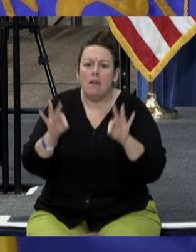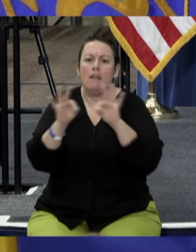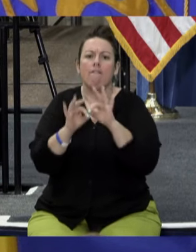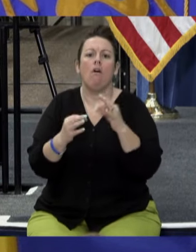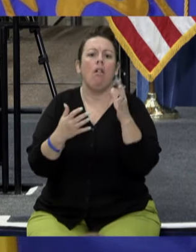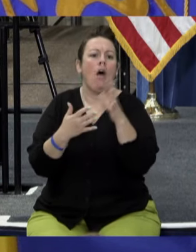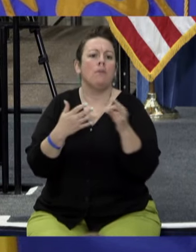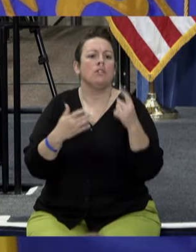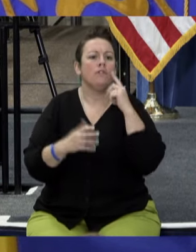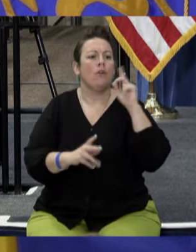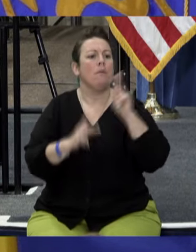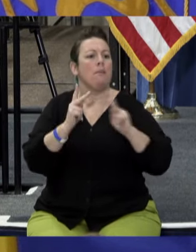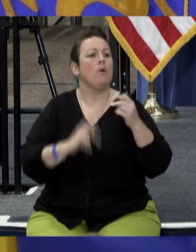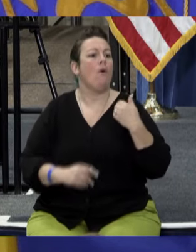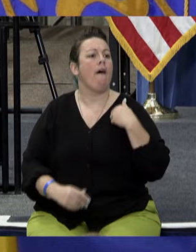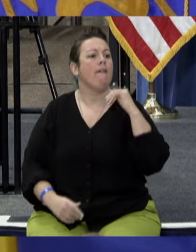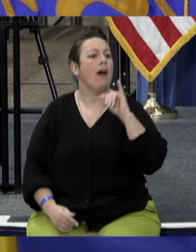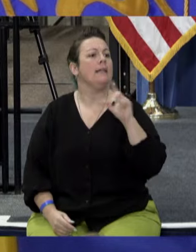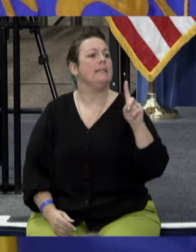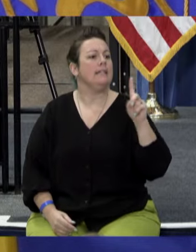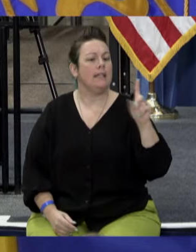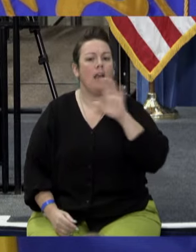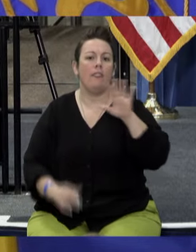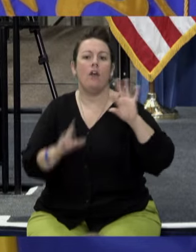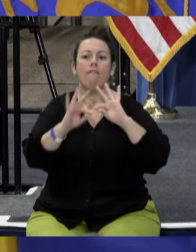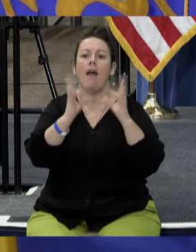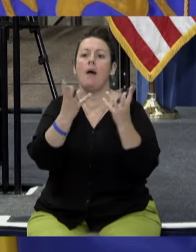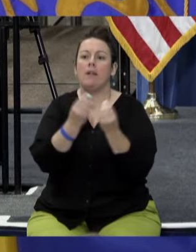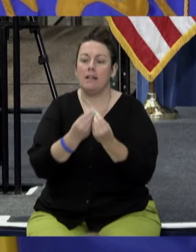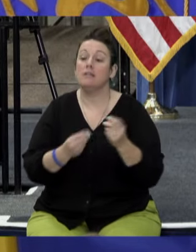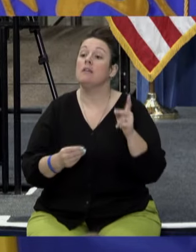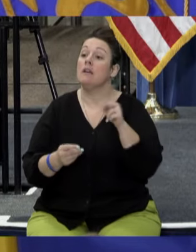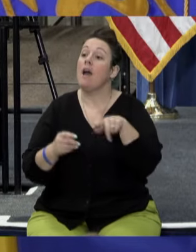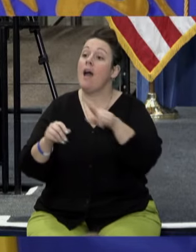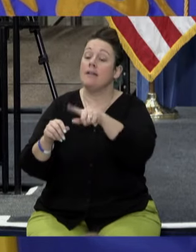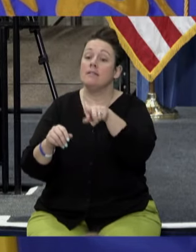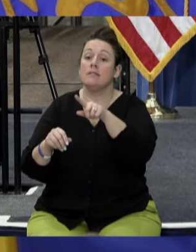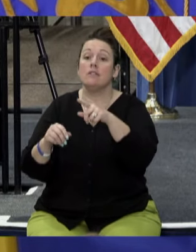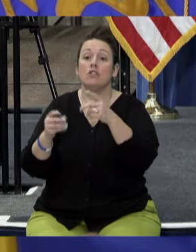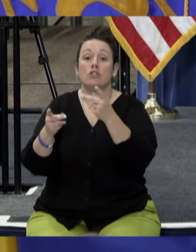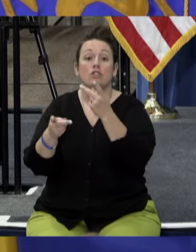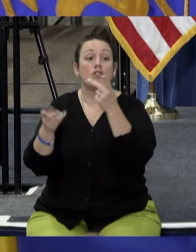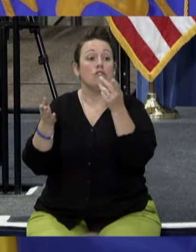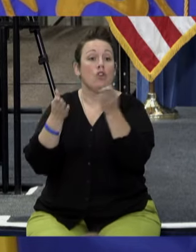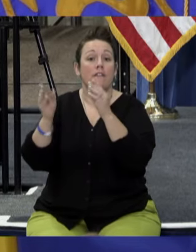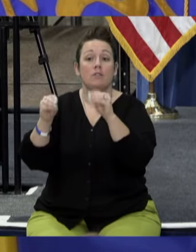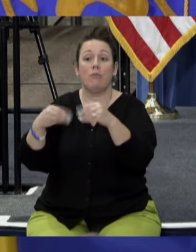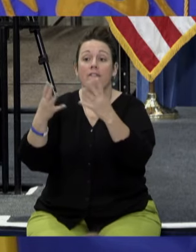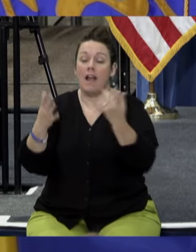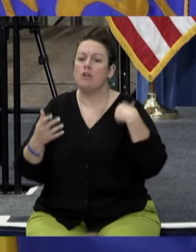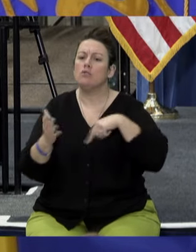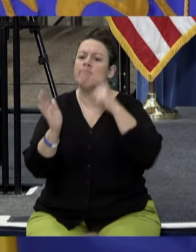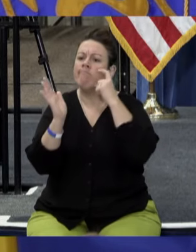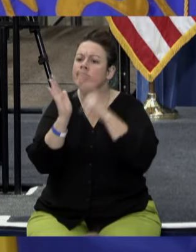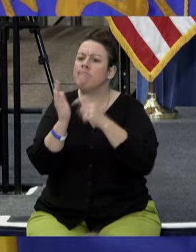families. As an association of disability service providers, we recognize each person's needs are